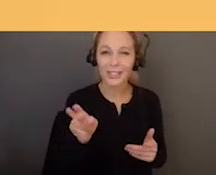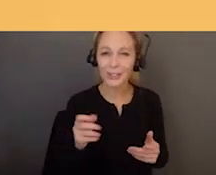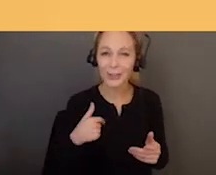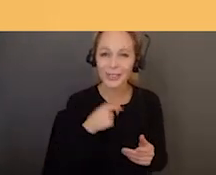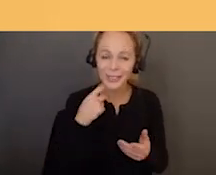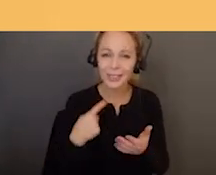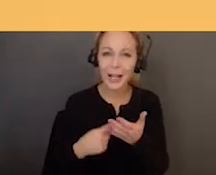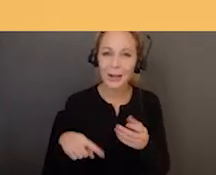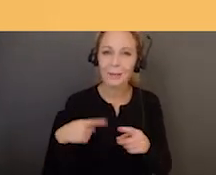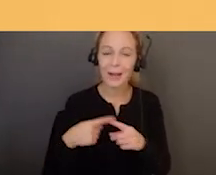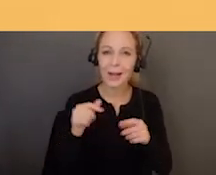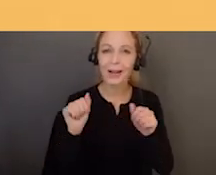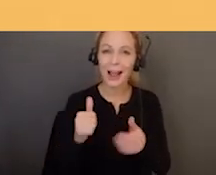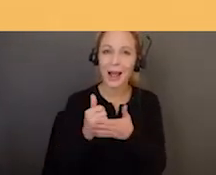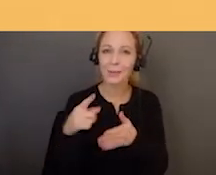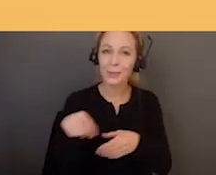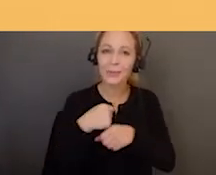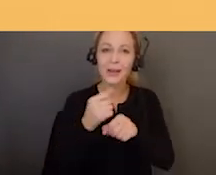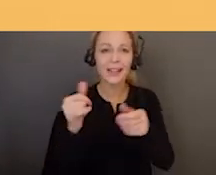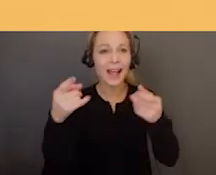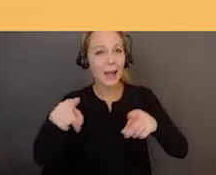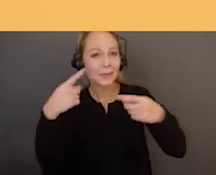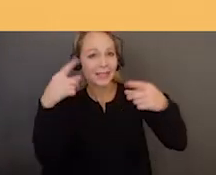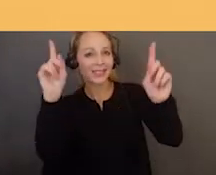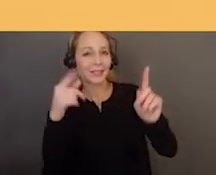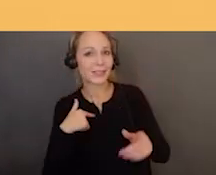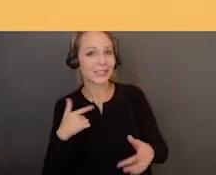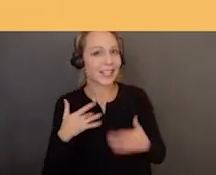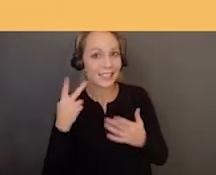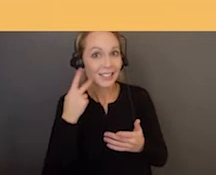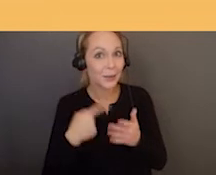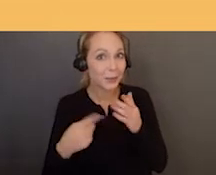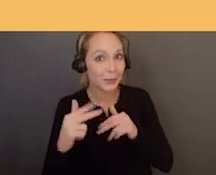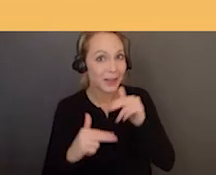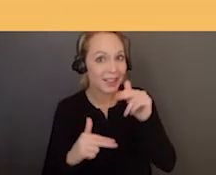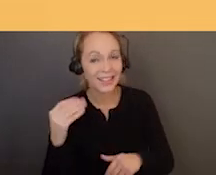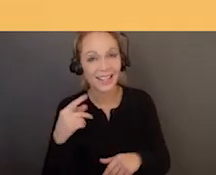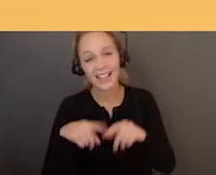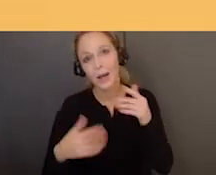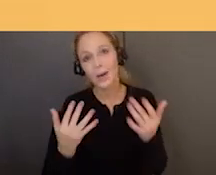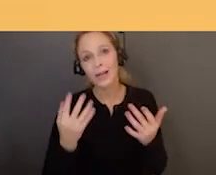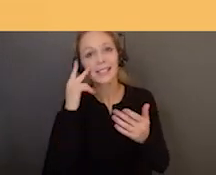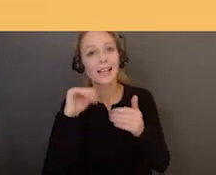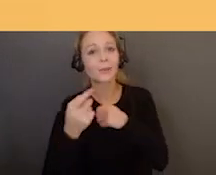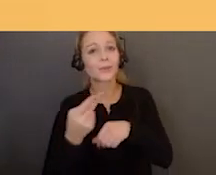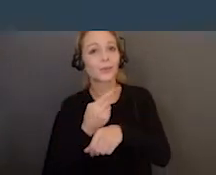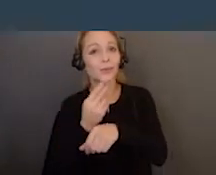WE ARE SO EXCITED TO SEE WHAT YOU BUILD AND CAN'T WAIT TO SEE YOU UTILITY LYZE THE FEATURES.